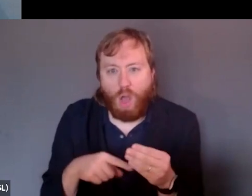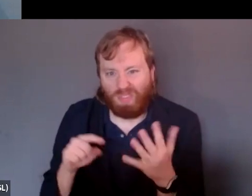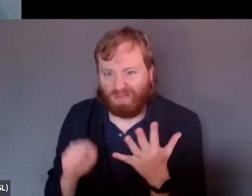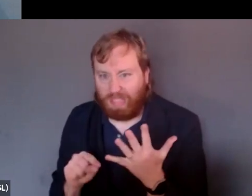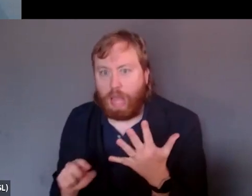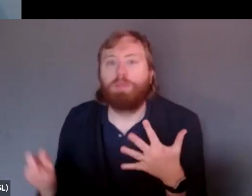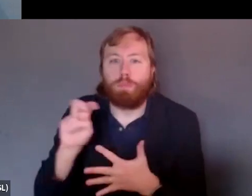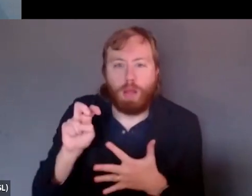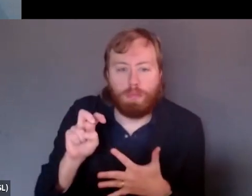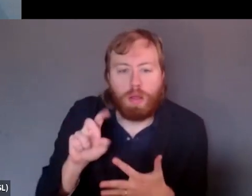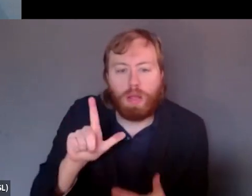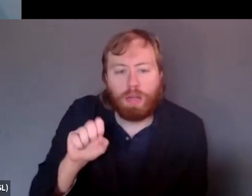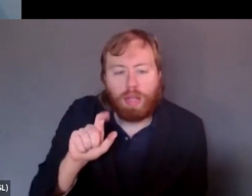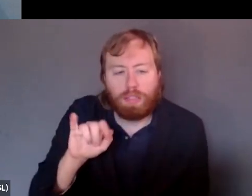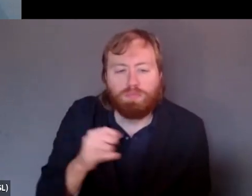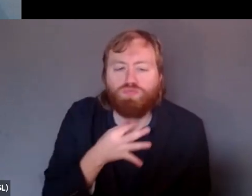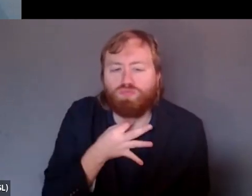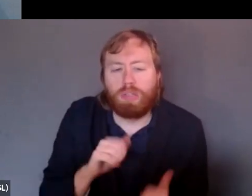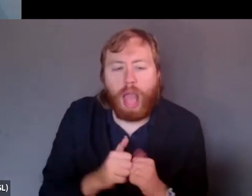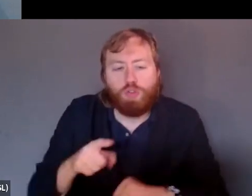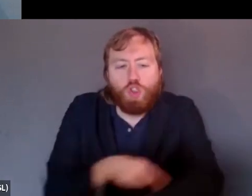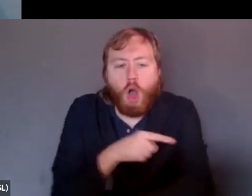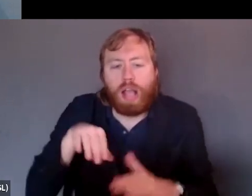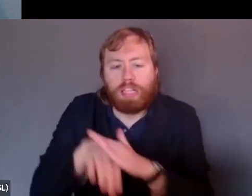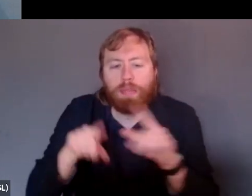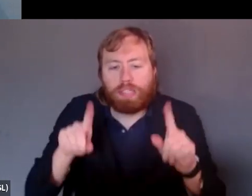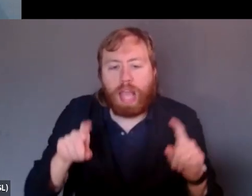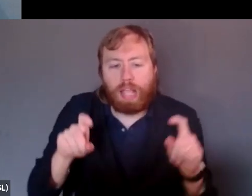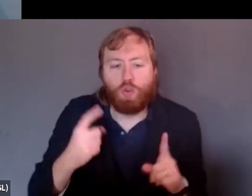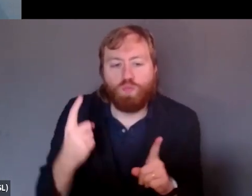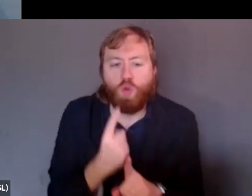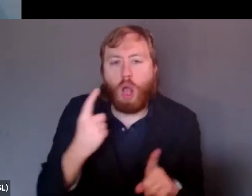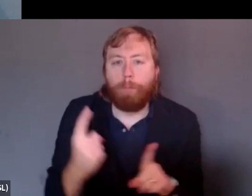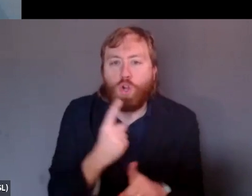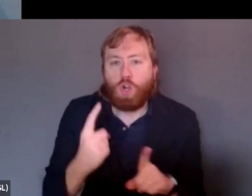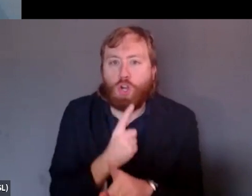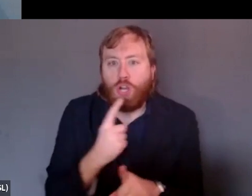when you were budgeting this project out for the client? That is an excellent question.